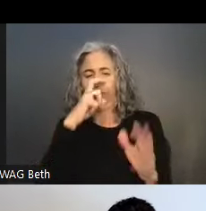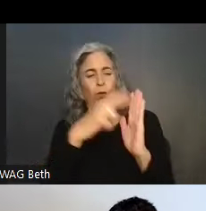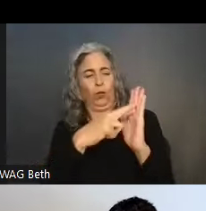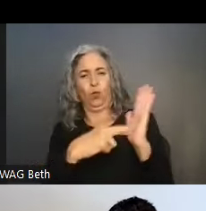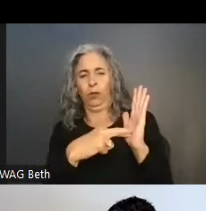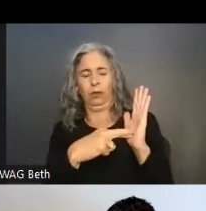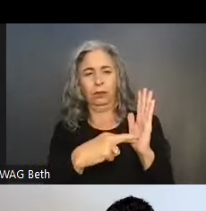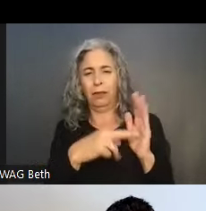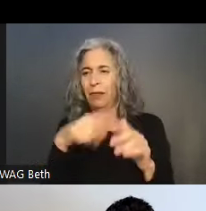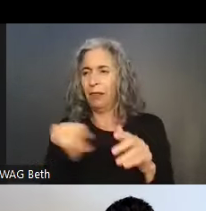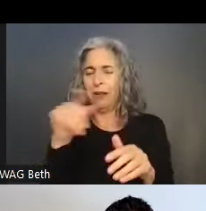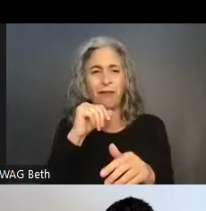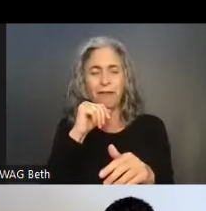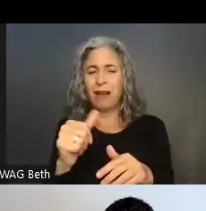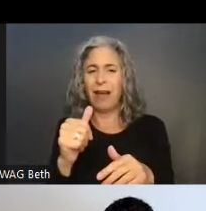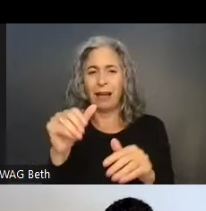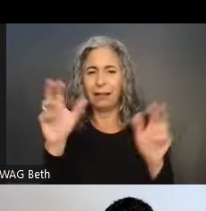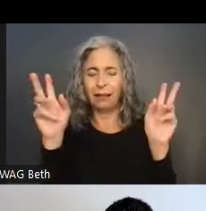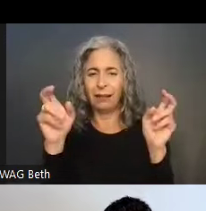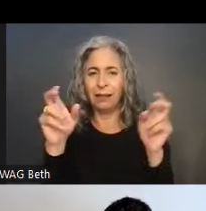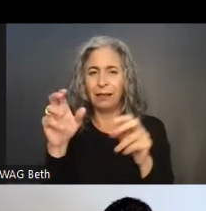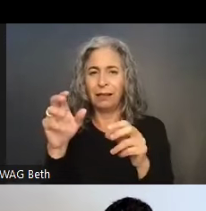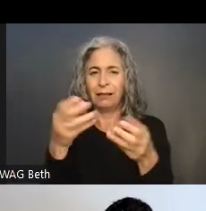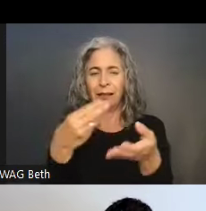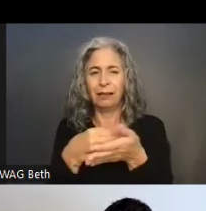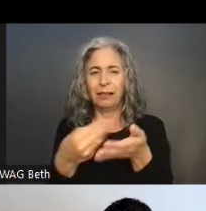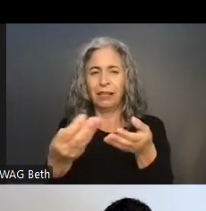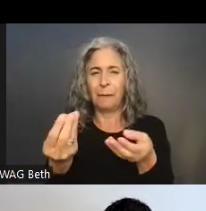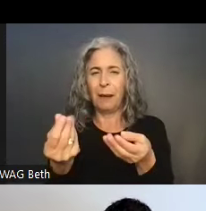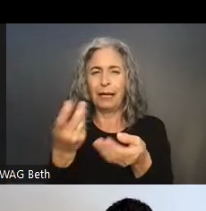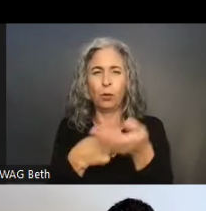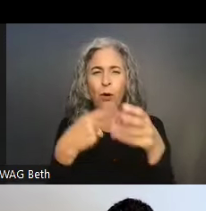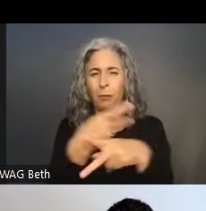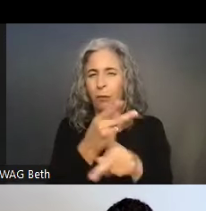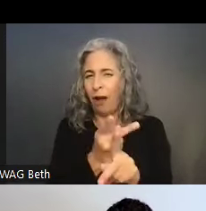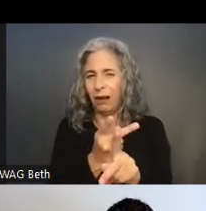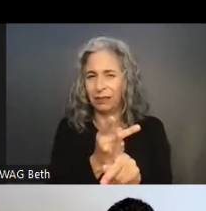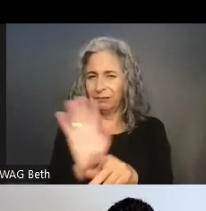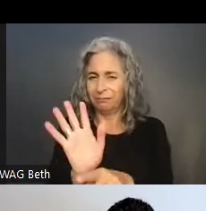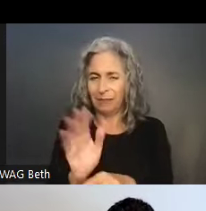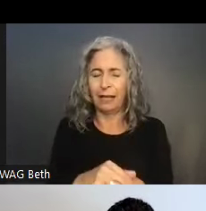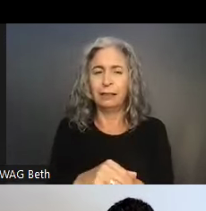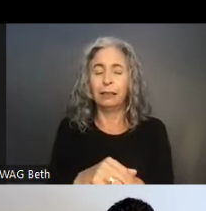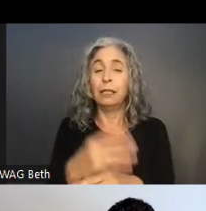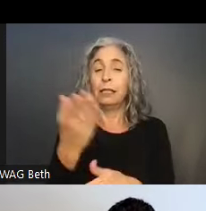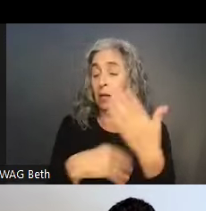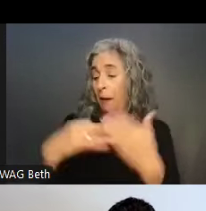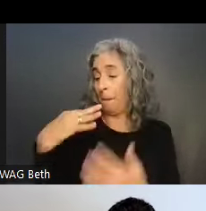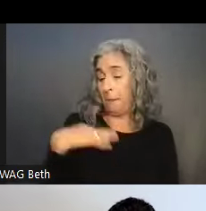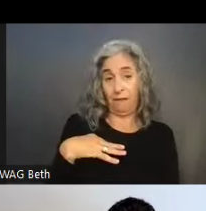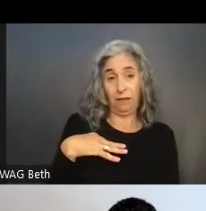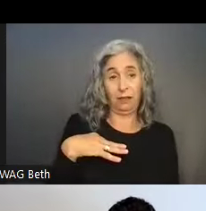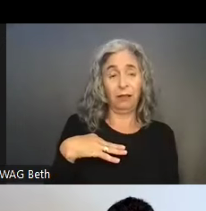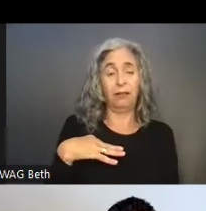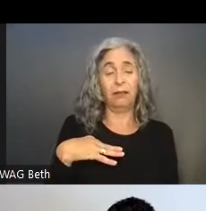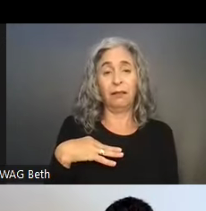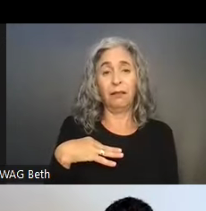considered commodities or products. Some of the benefits is that -- some of the other benefits